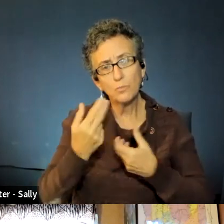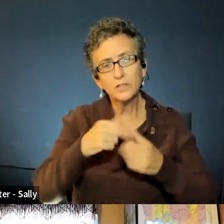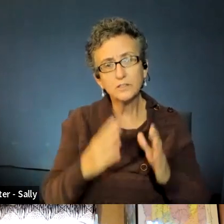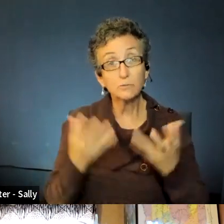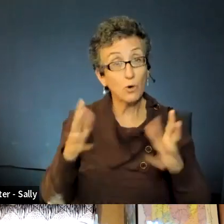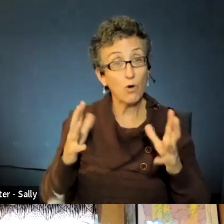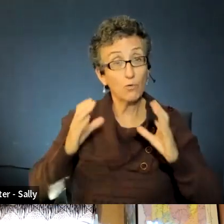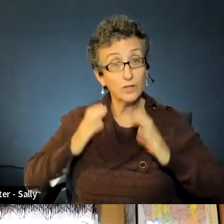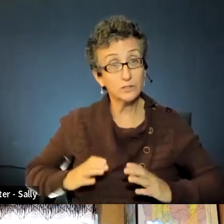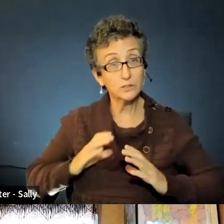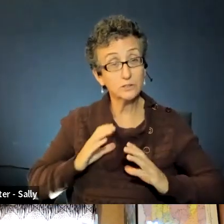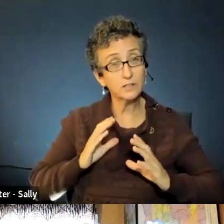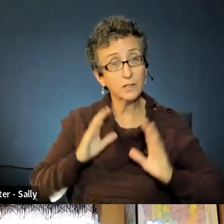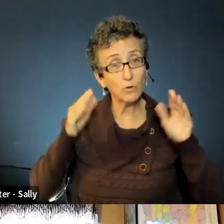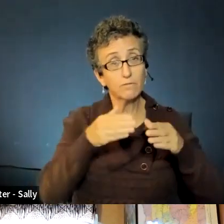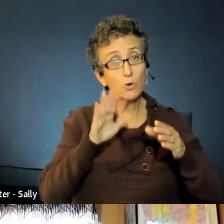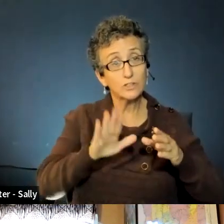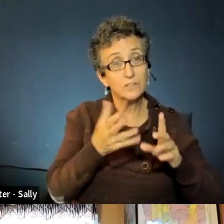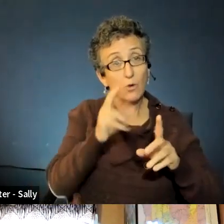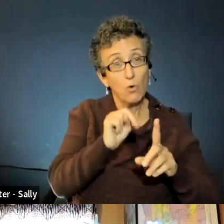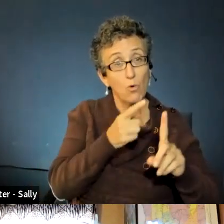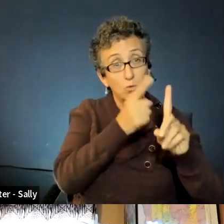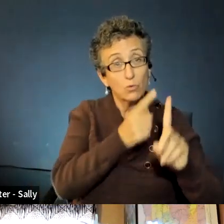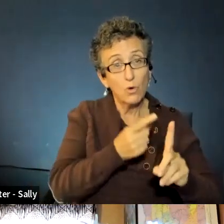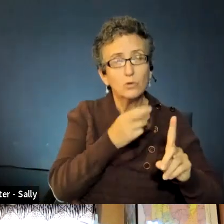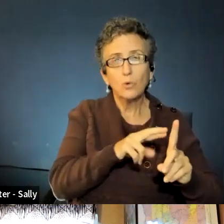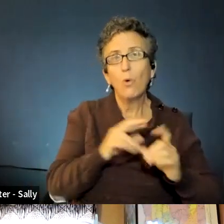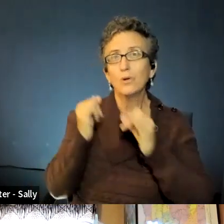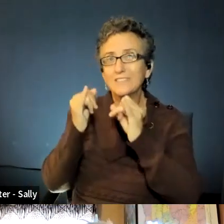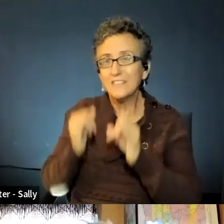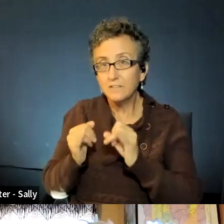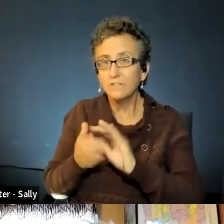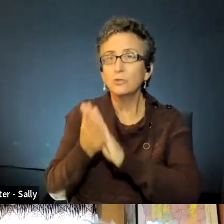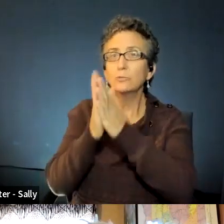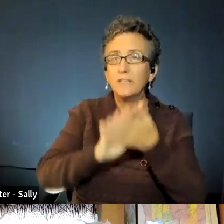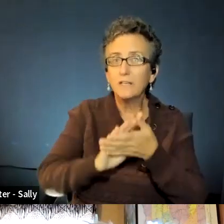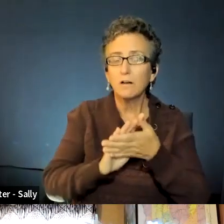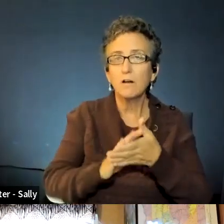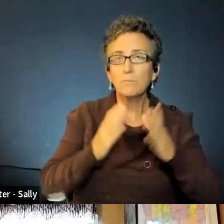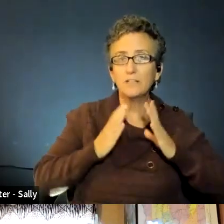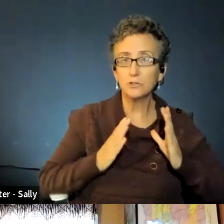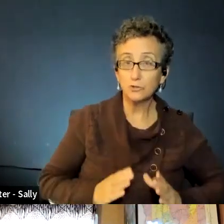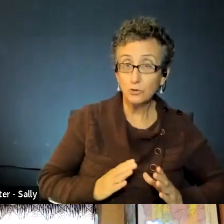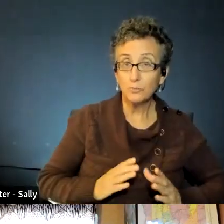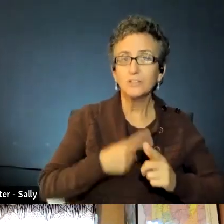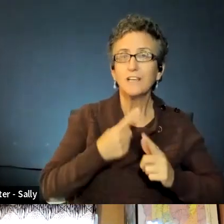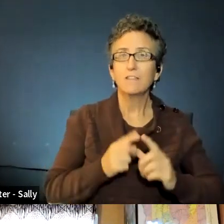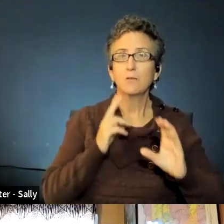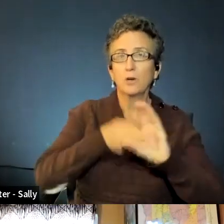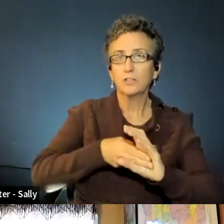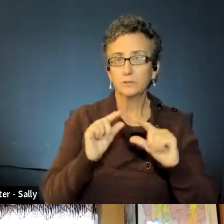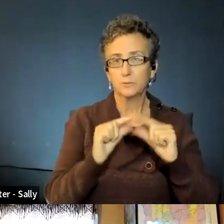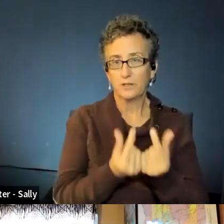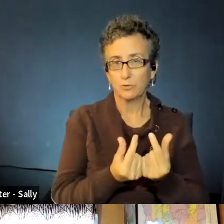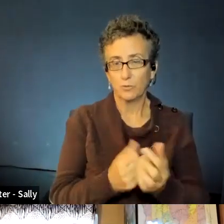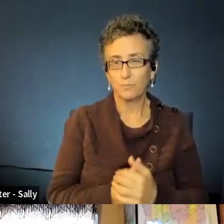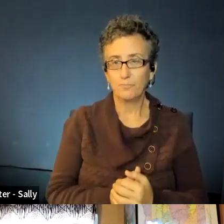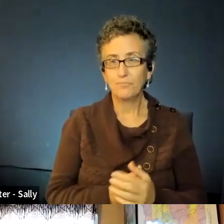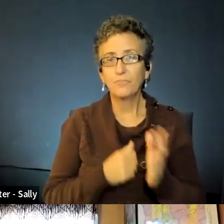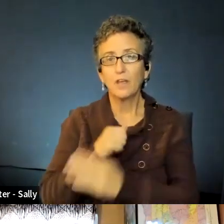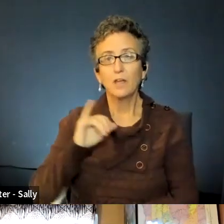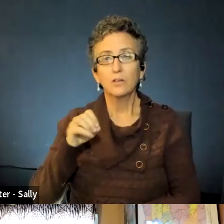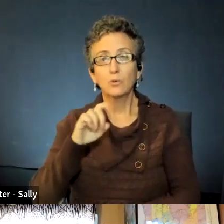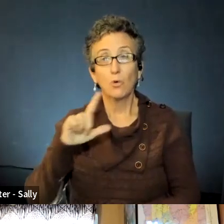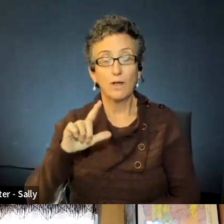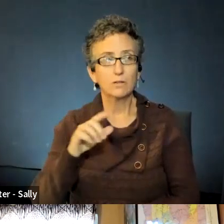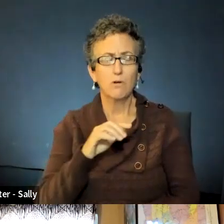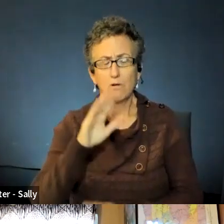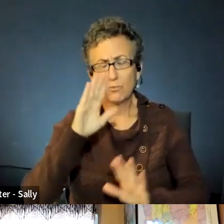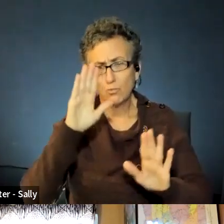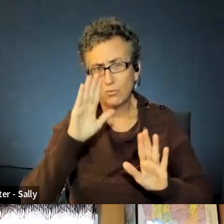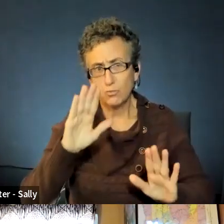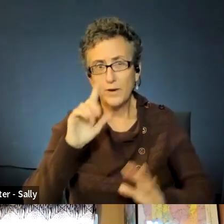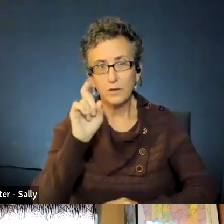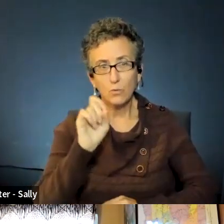But then it too can lead into individuals, that is the one thing that's pretty neat, is that it leads into a lot of times into individual goals. Somebody that may start with a peer support group or a disability connection may just be kind of feeling as out on what we are all about. But then it may turn into a goal, an individual goal, as well as the group goal for the group itself.